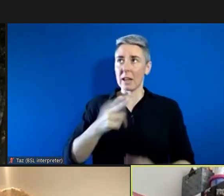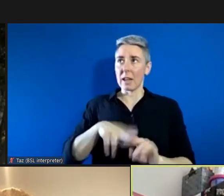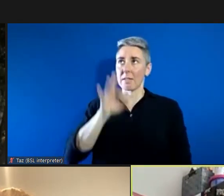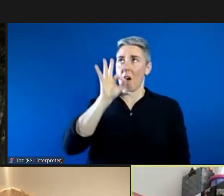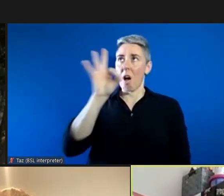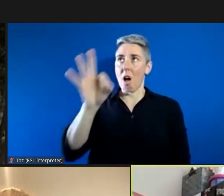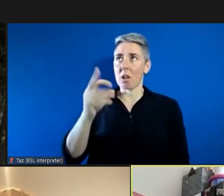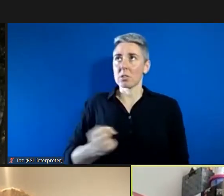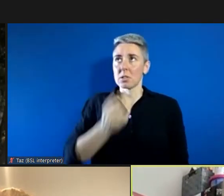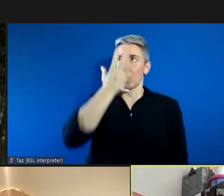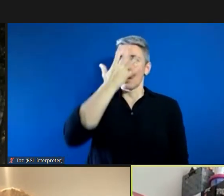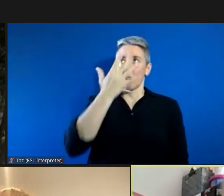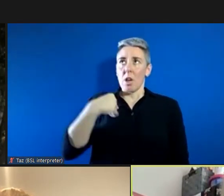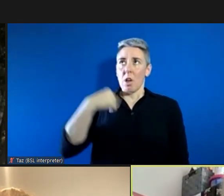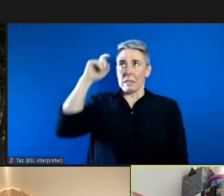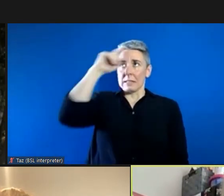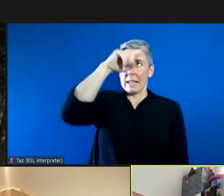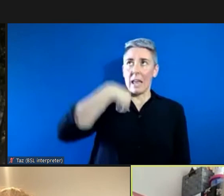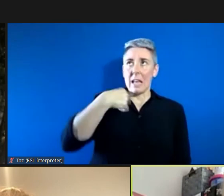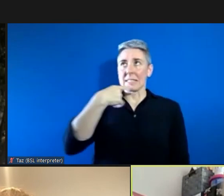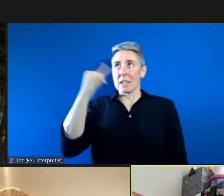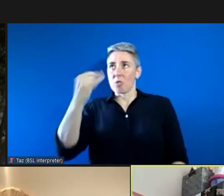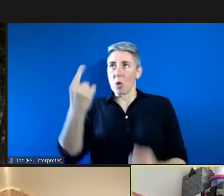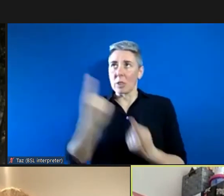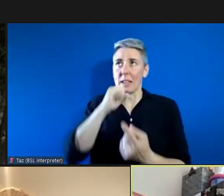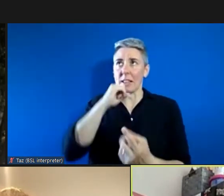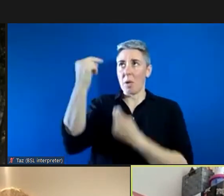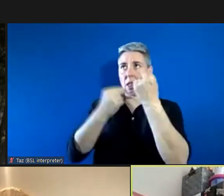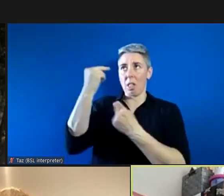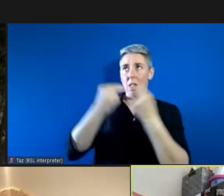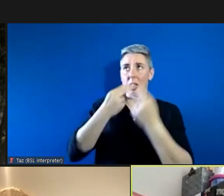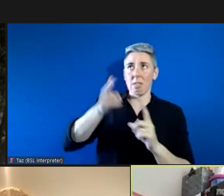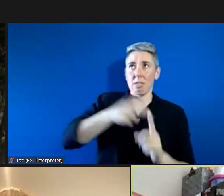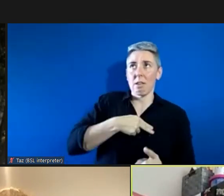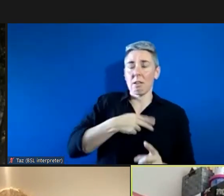saying maybe the wrong thing being judged that we don't just get it out there. And say,